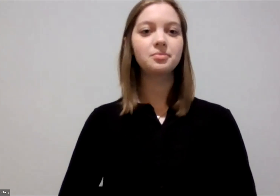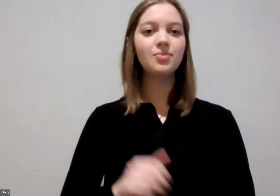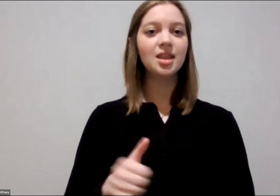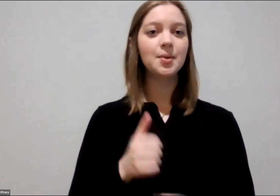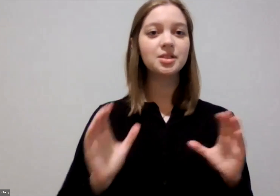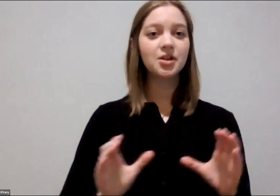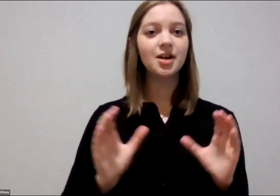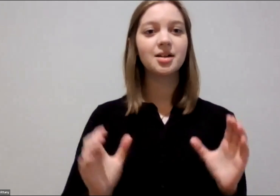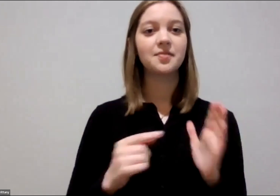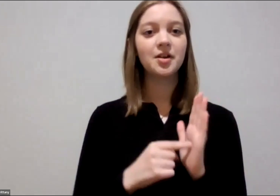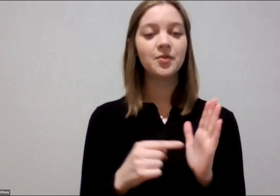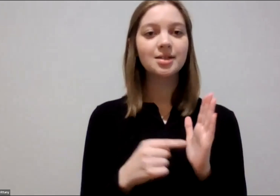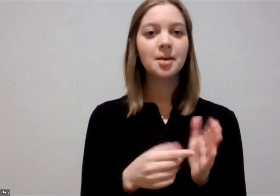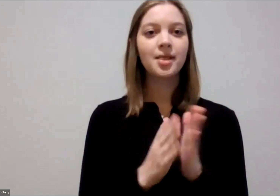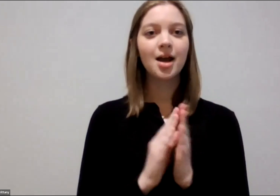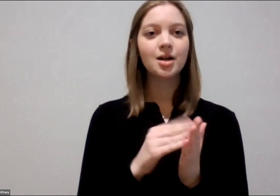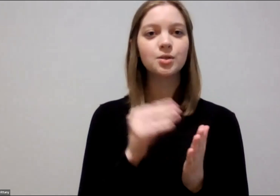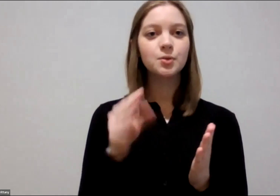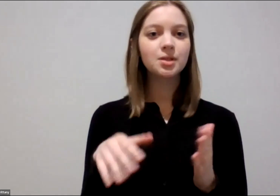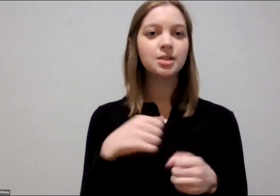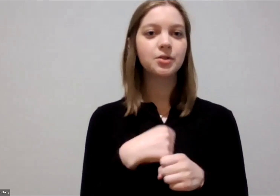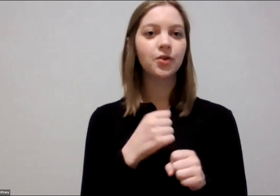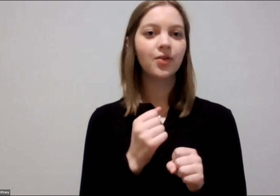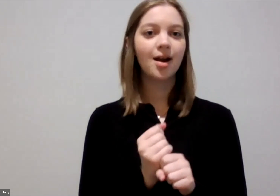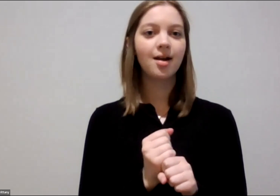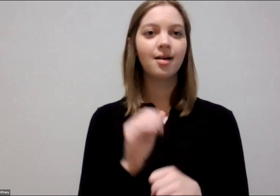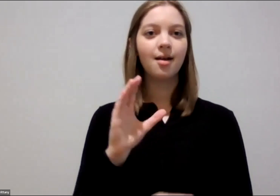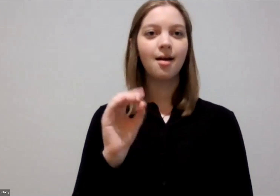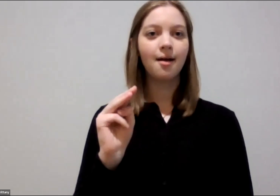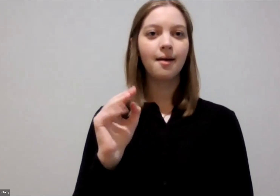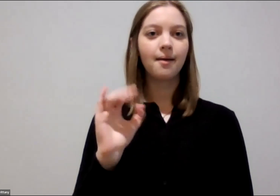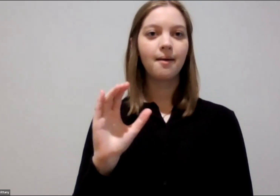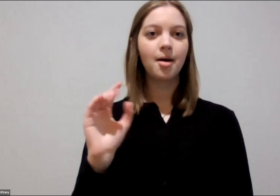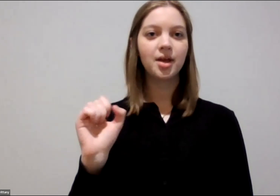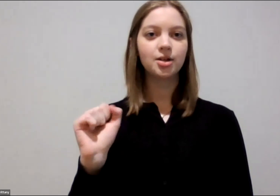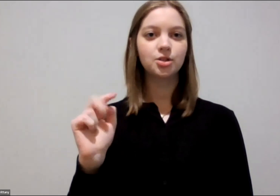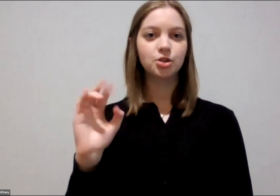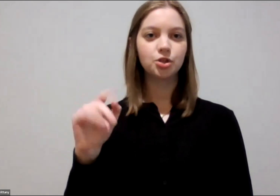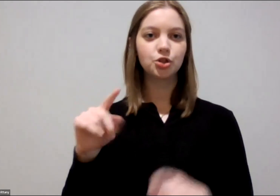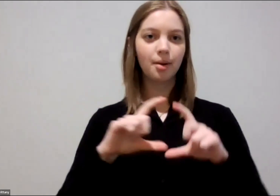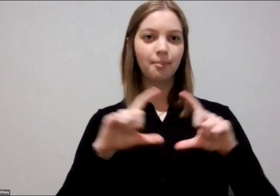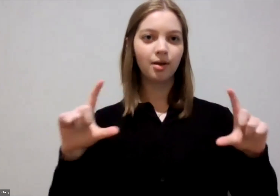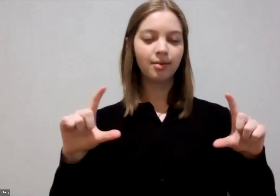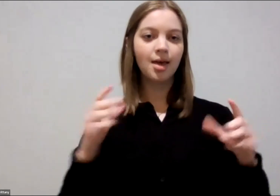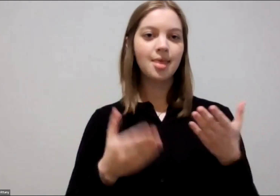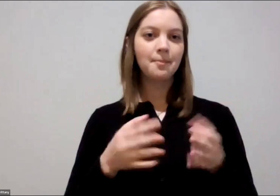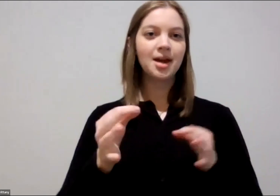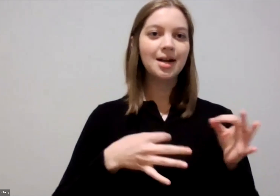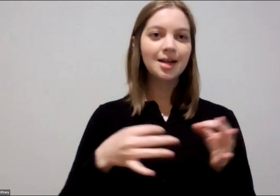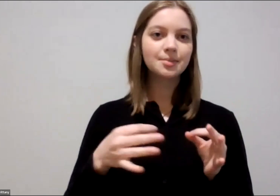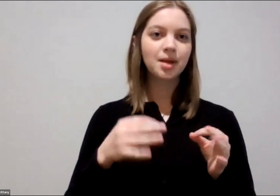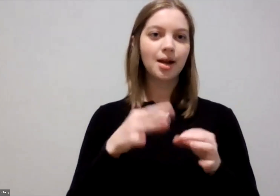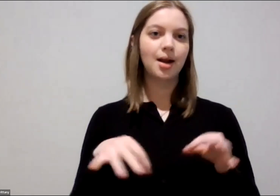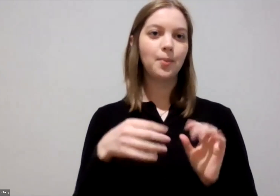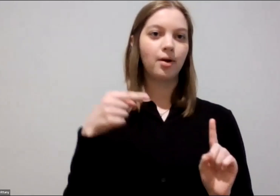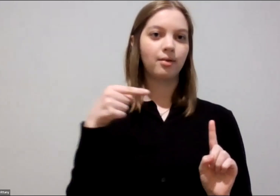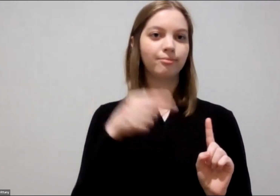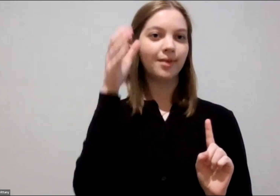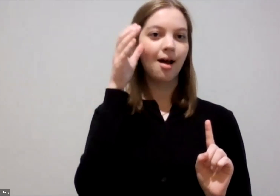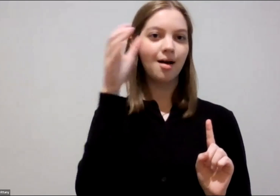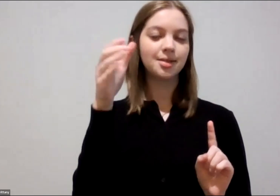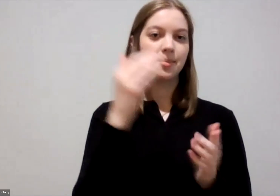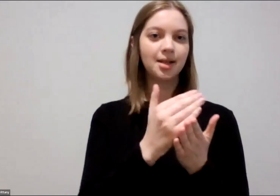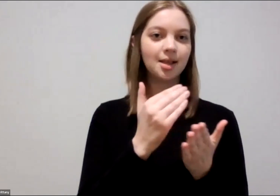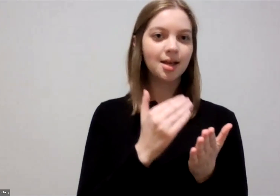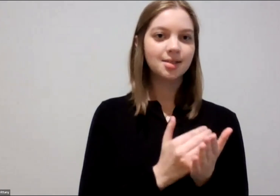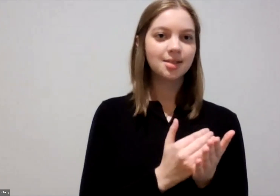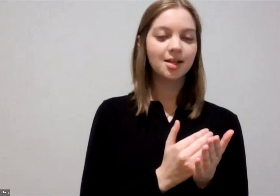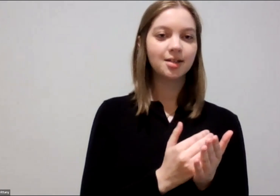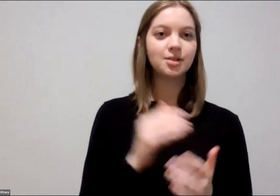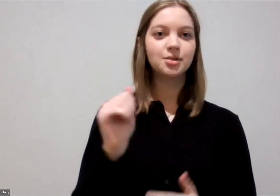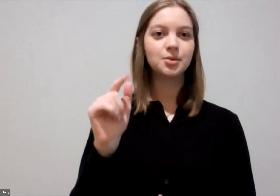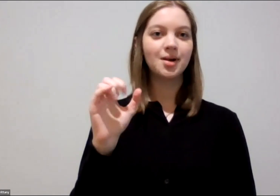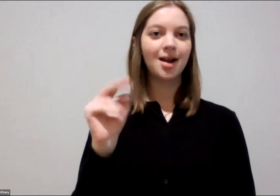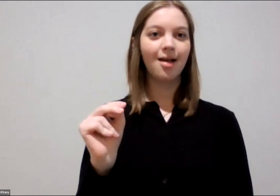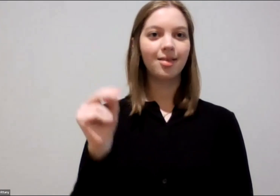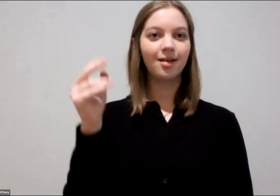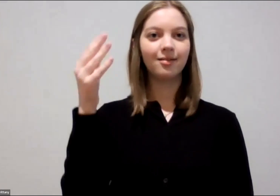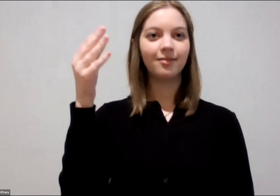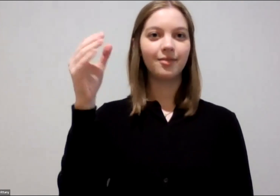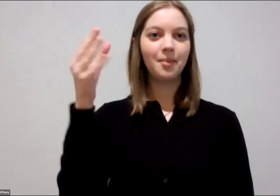There was another activity, for example, that asked students to create a comic strip that might explain one of the key concepts in the lesson to en alien from outer space.